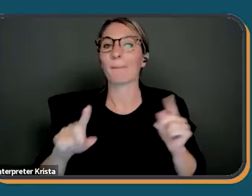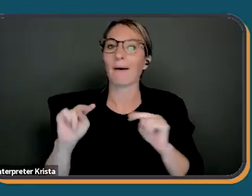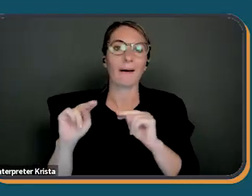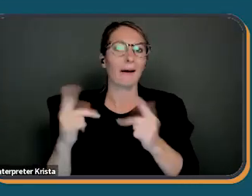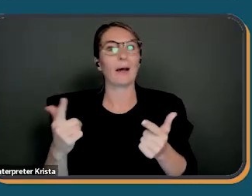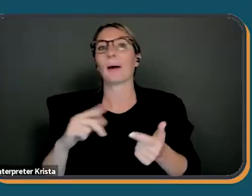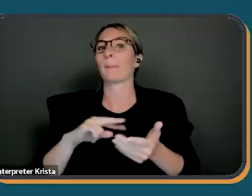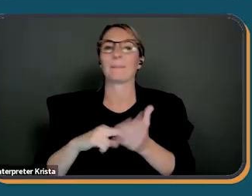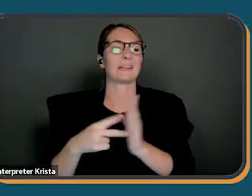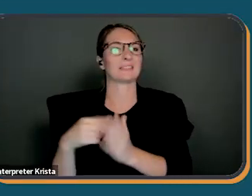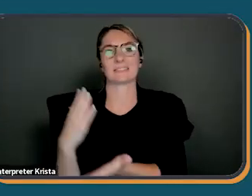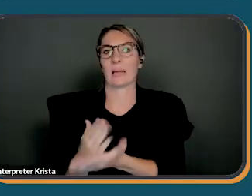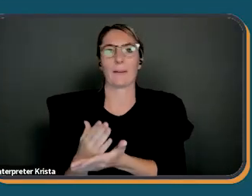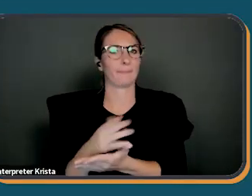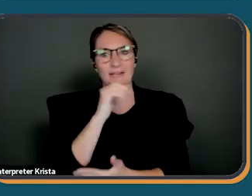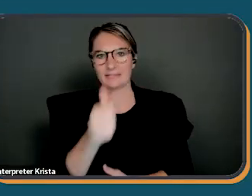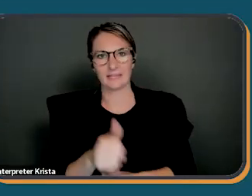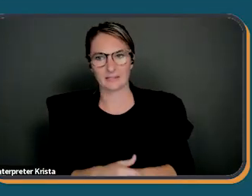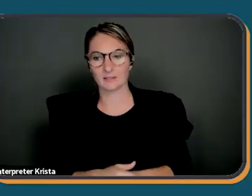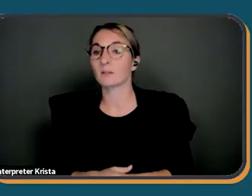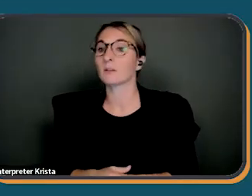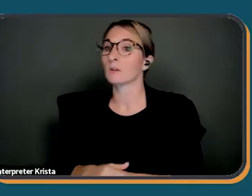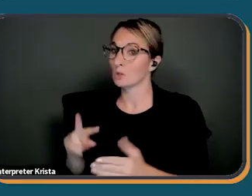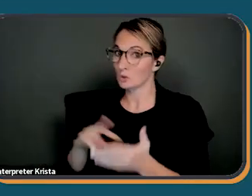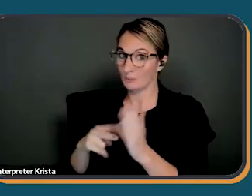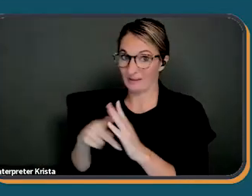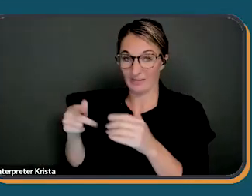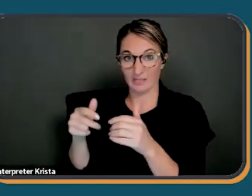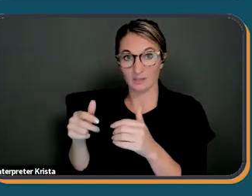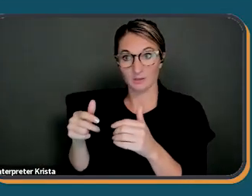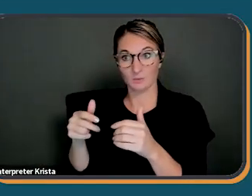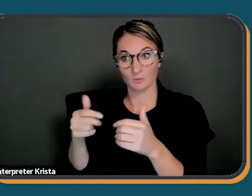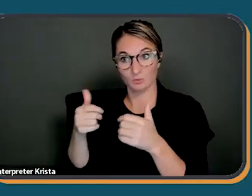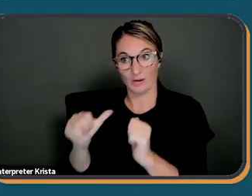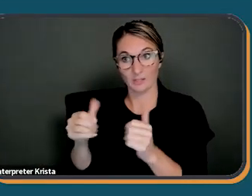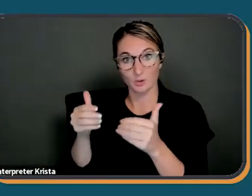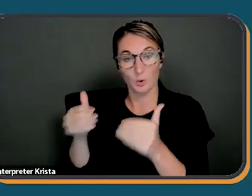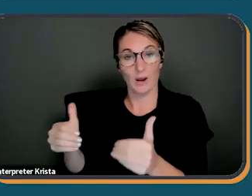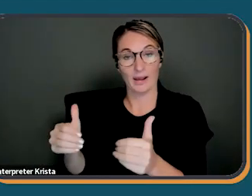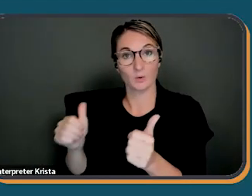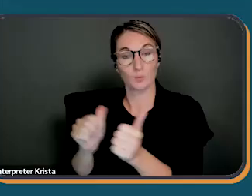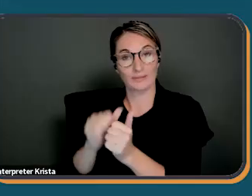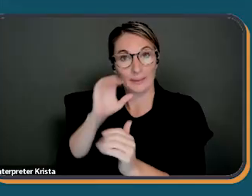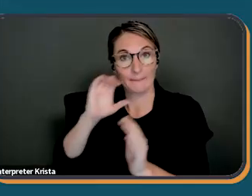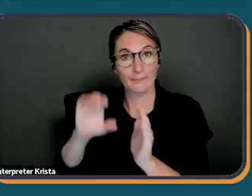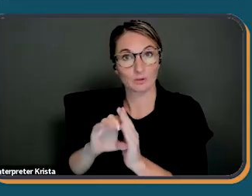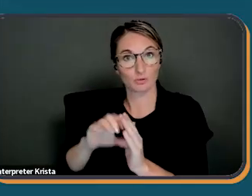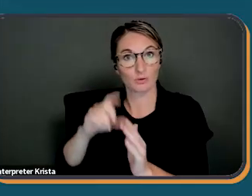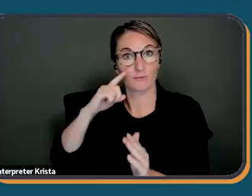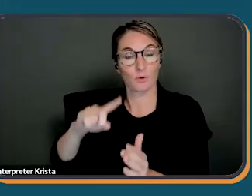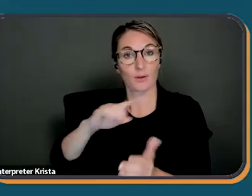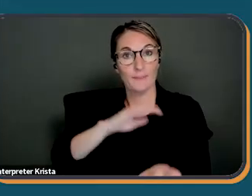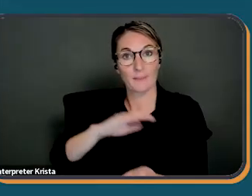Brooke Cruz: They tried to take the mammogram picture but it didn't come out clear, right, that first time?